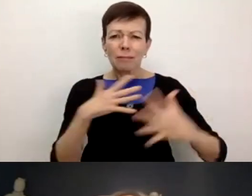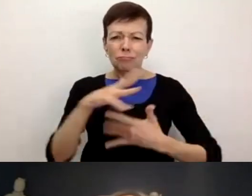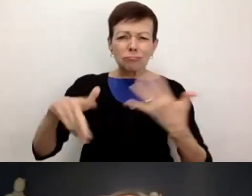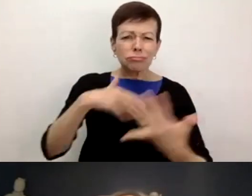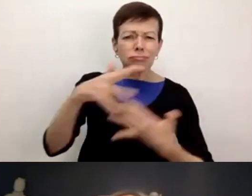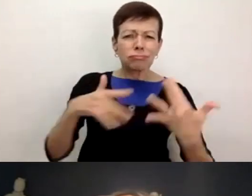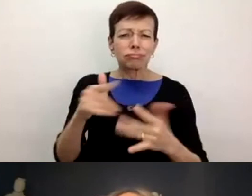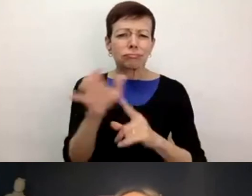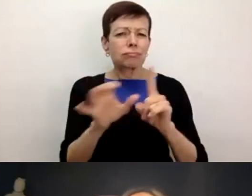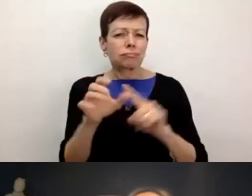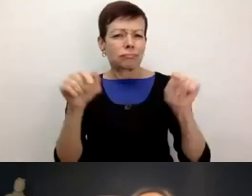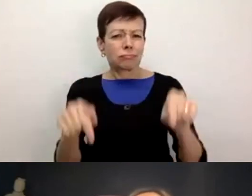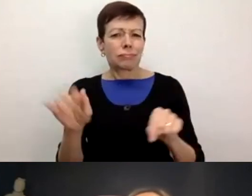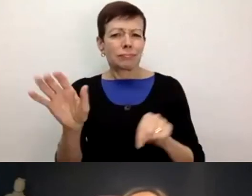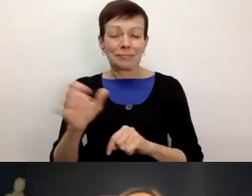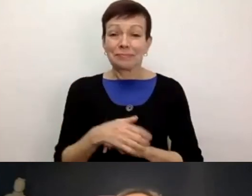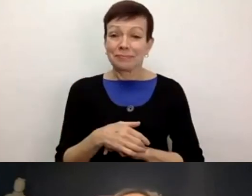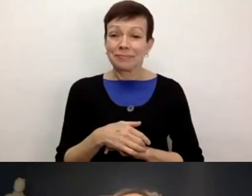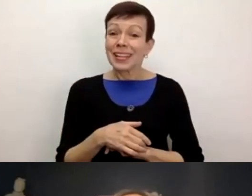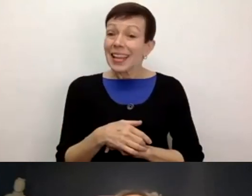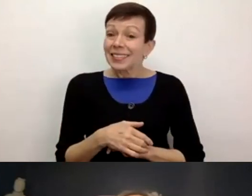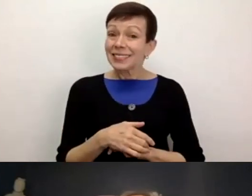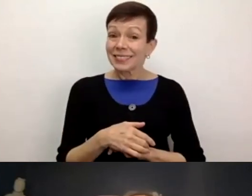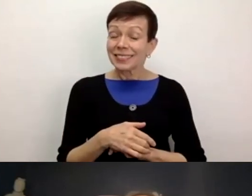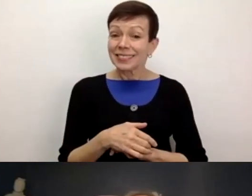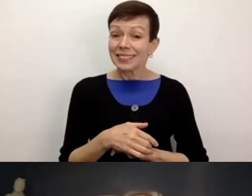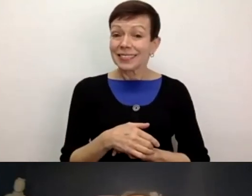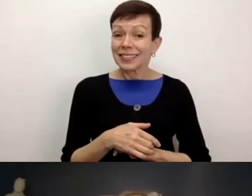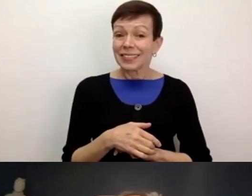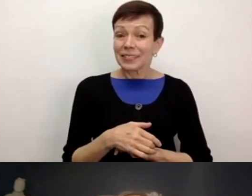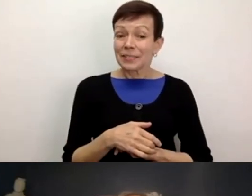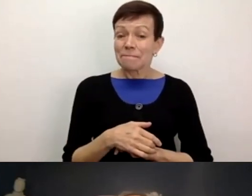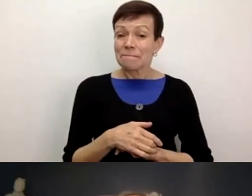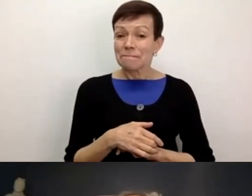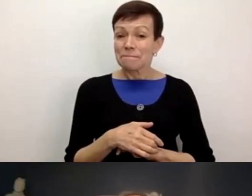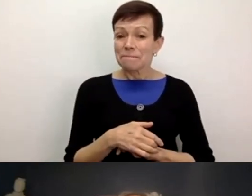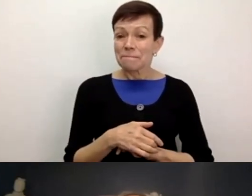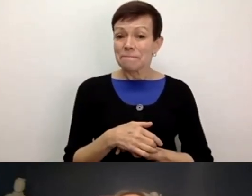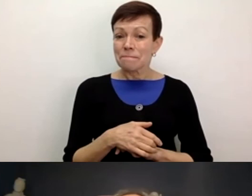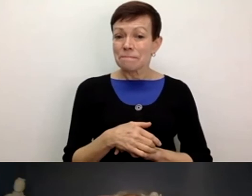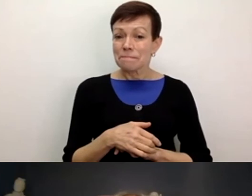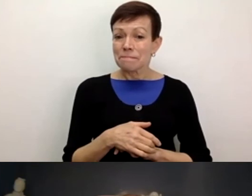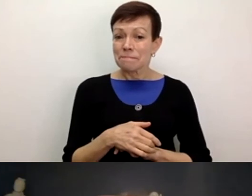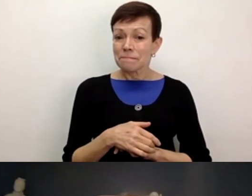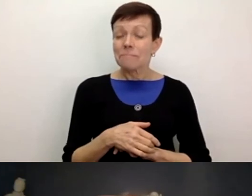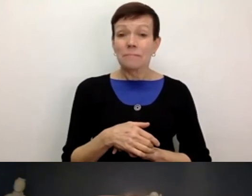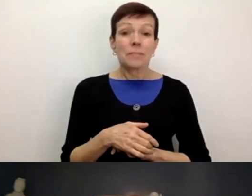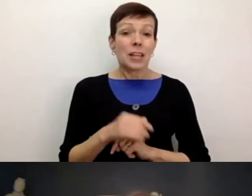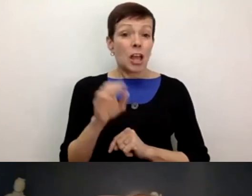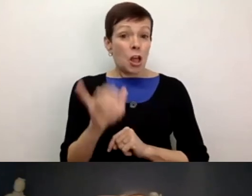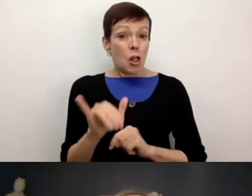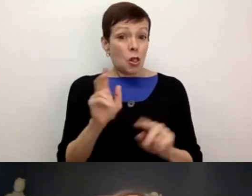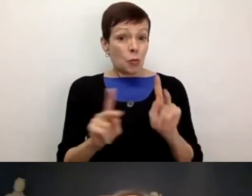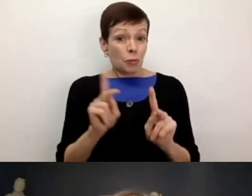It's been a ride already for those of us who were here when we got news of having the program,